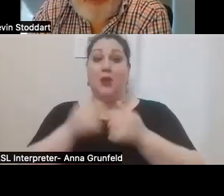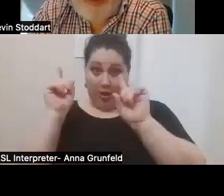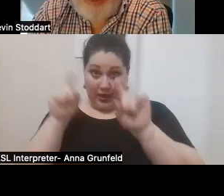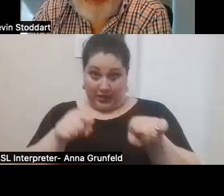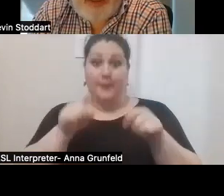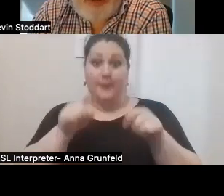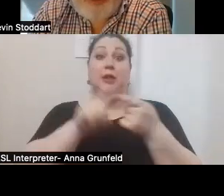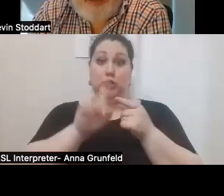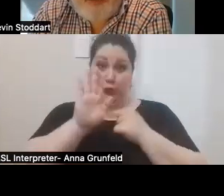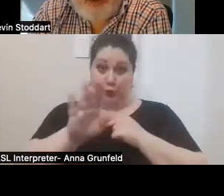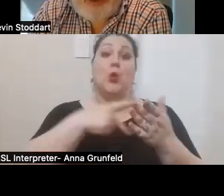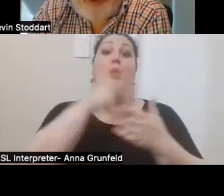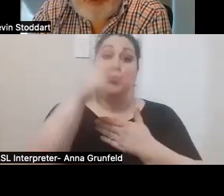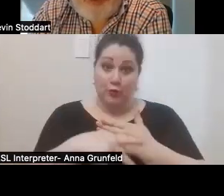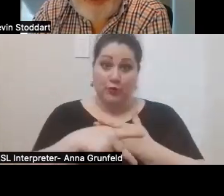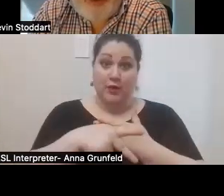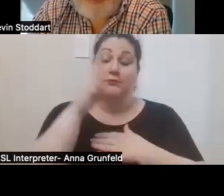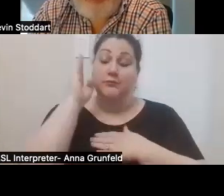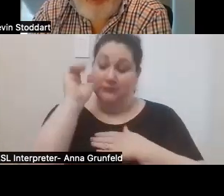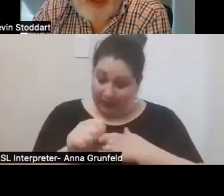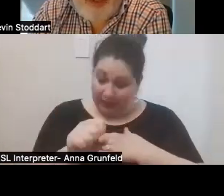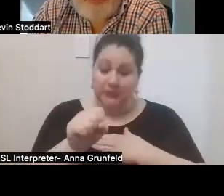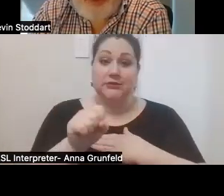come in increasing numbers to your programs.